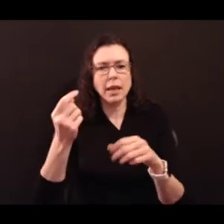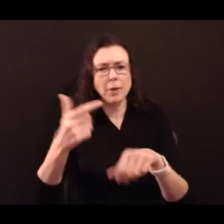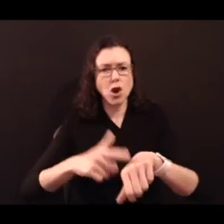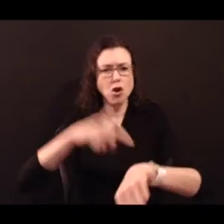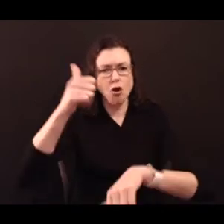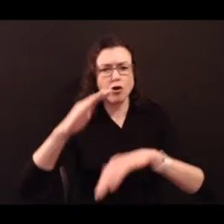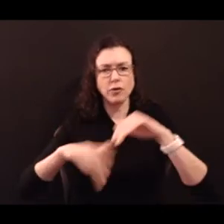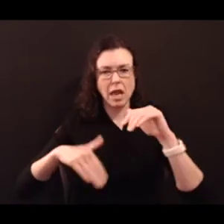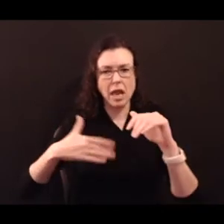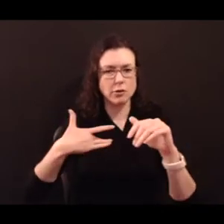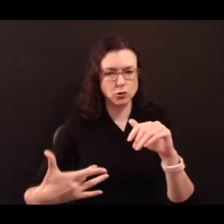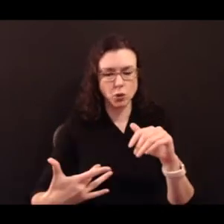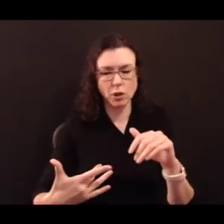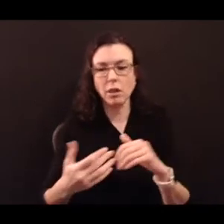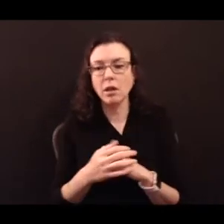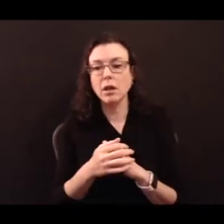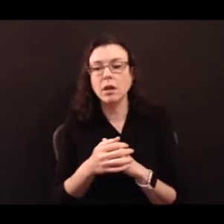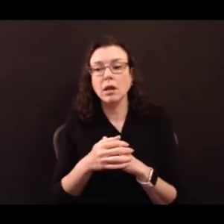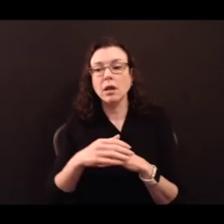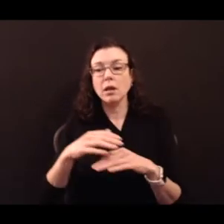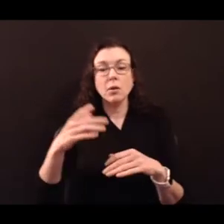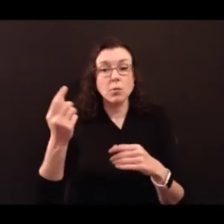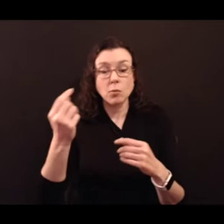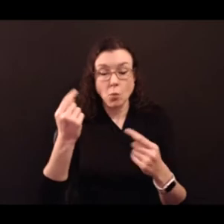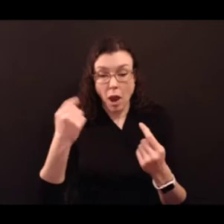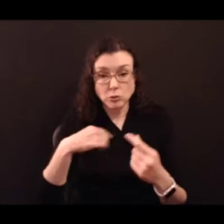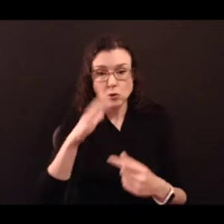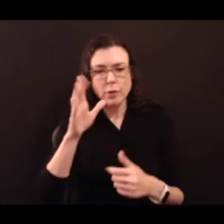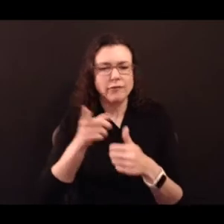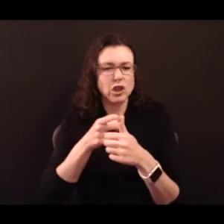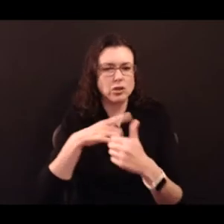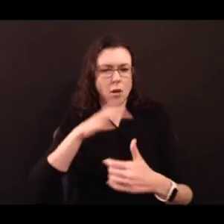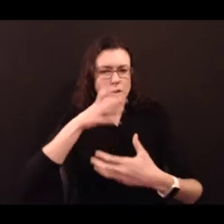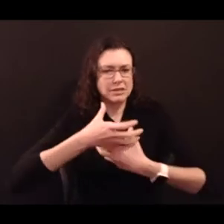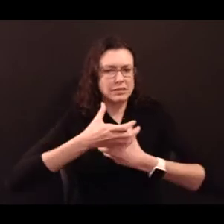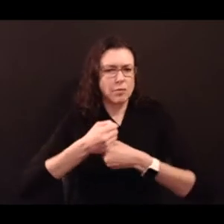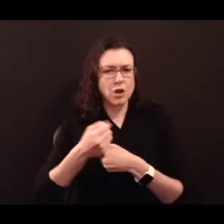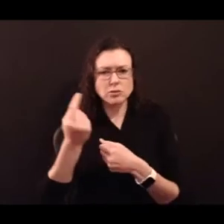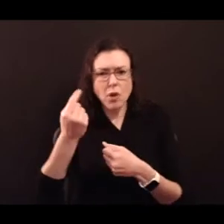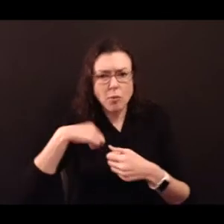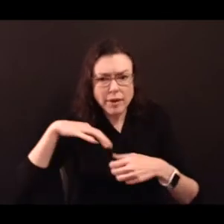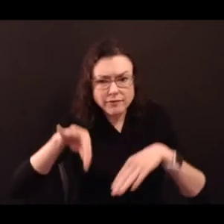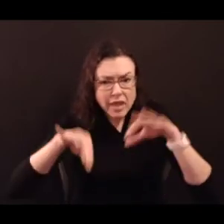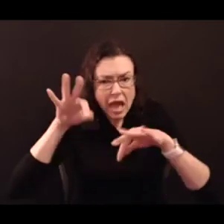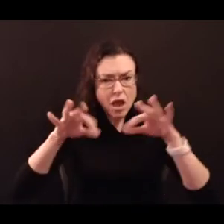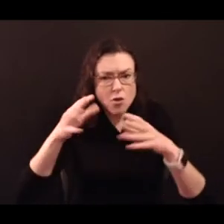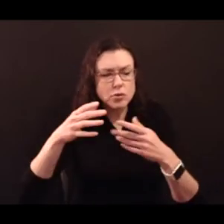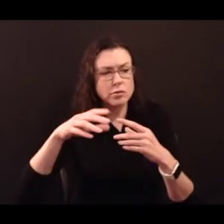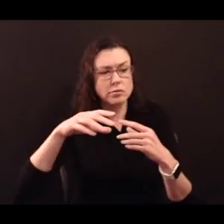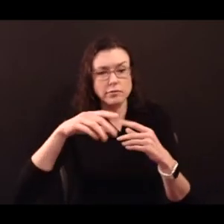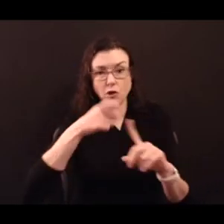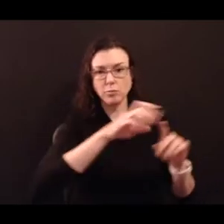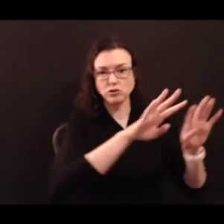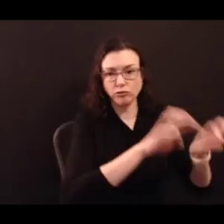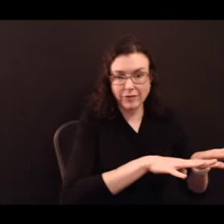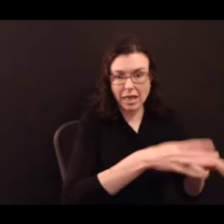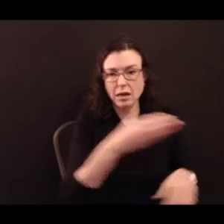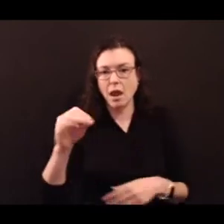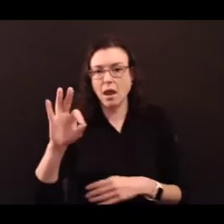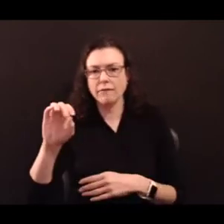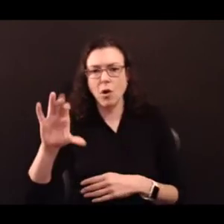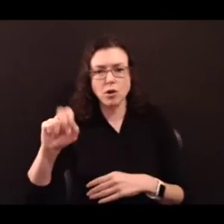than usual. I’ll start off by summarizing our findings from the survey and focus groups.